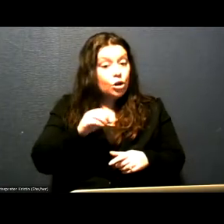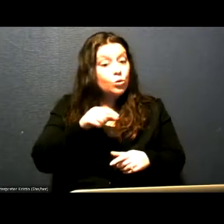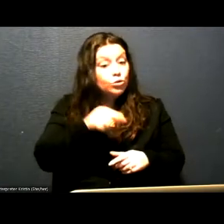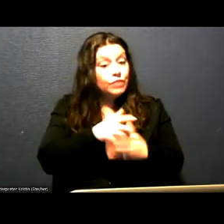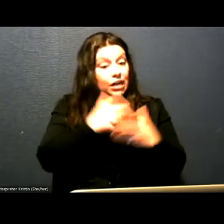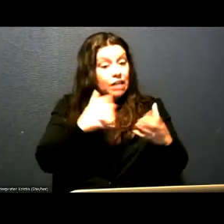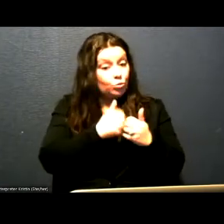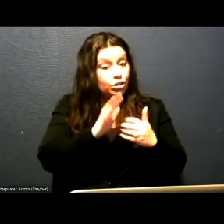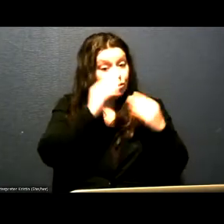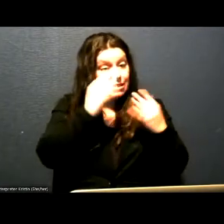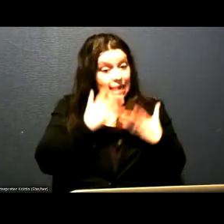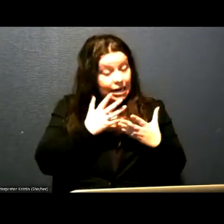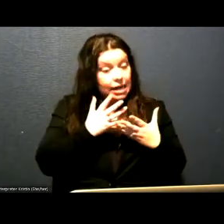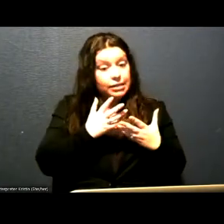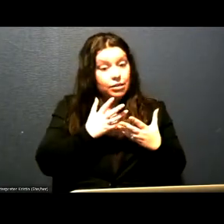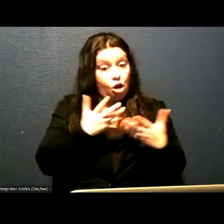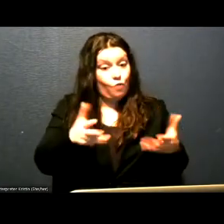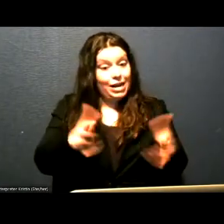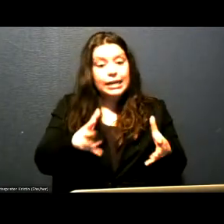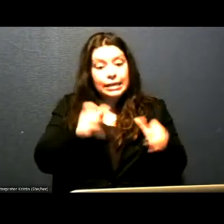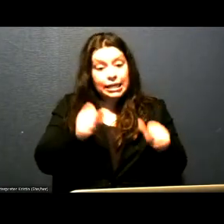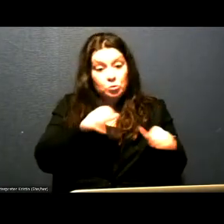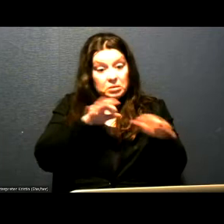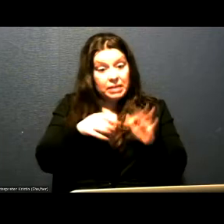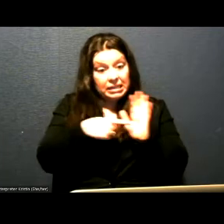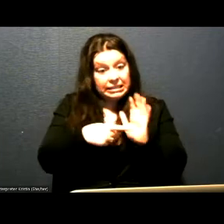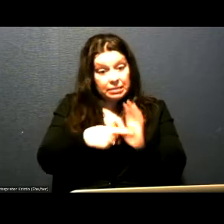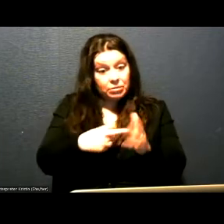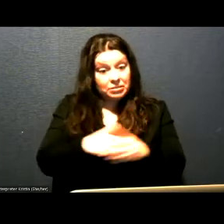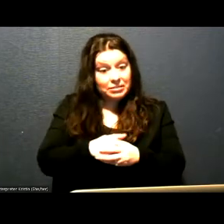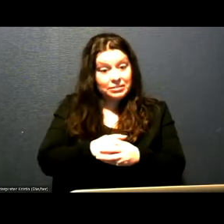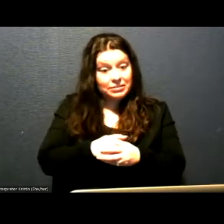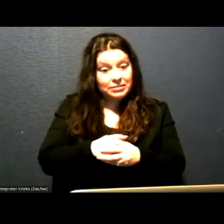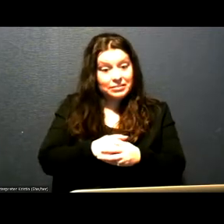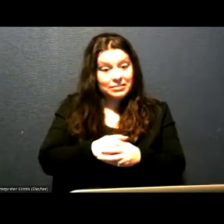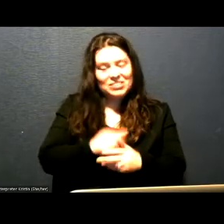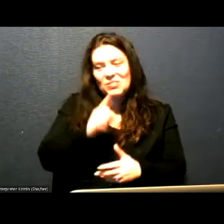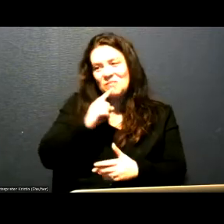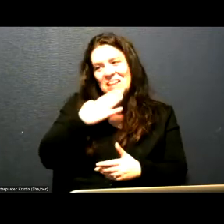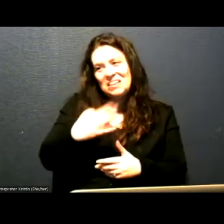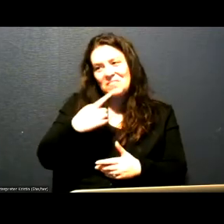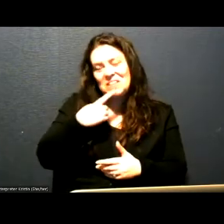what your data has done to help save birds? >>Autumn-Lynn: Yeah, thanks Erika. Um, it's really an honor to work